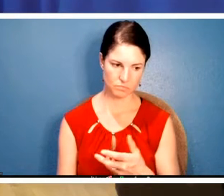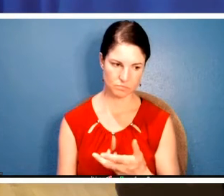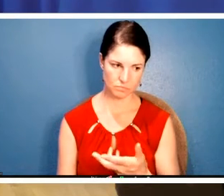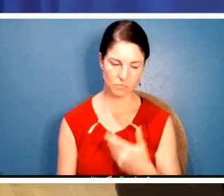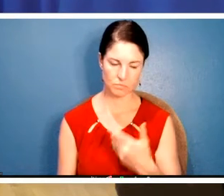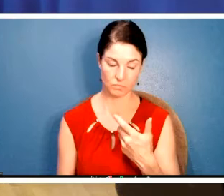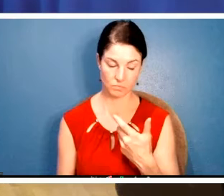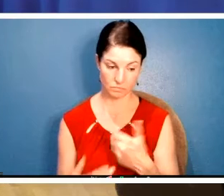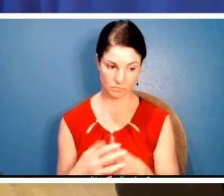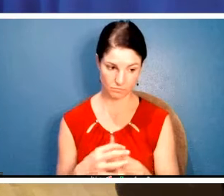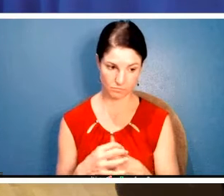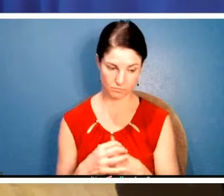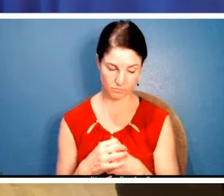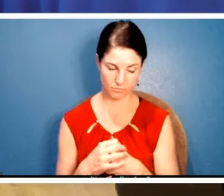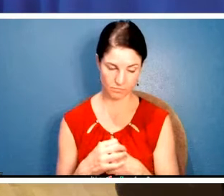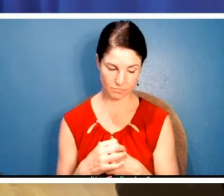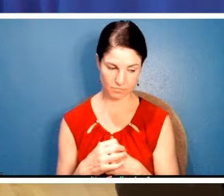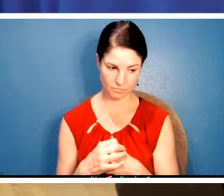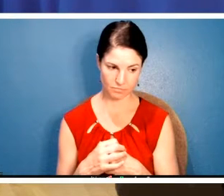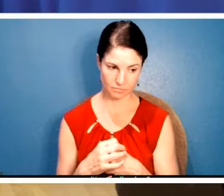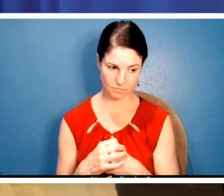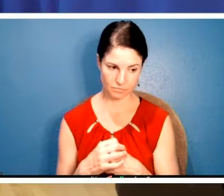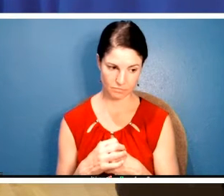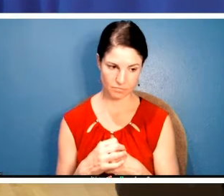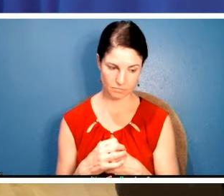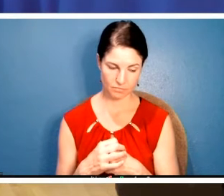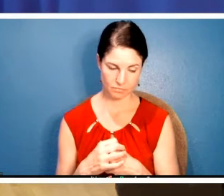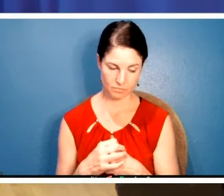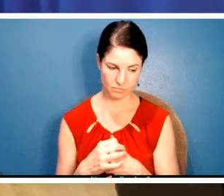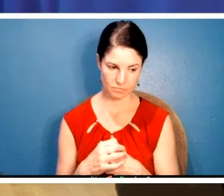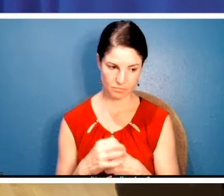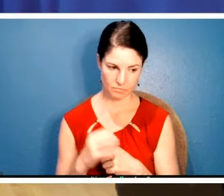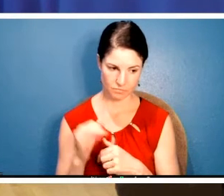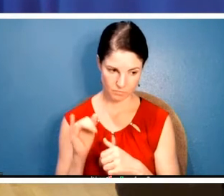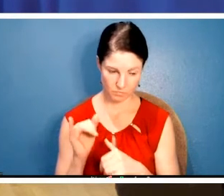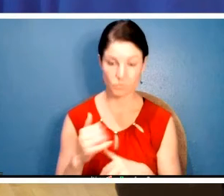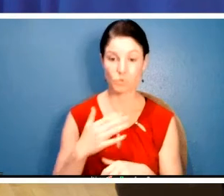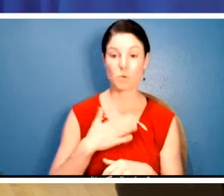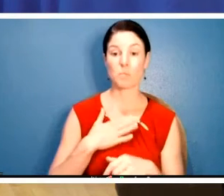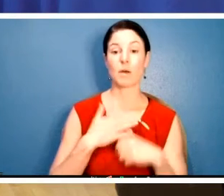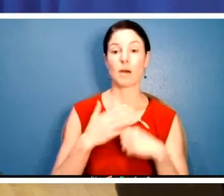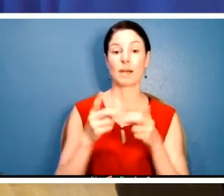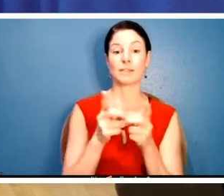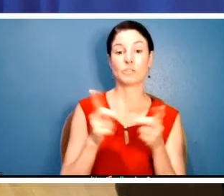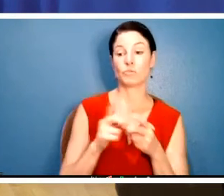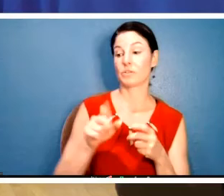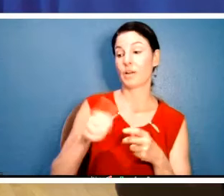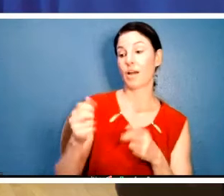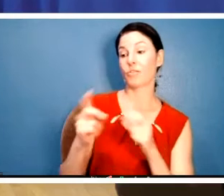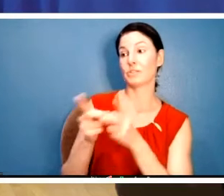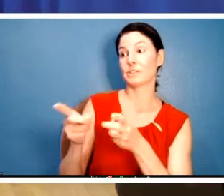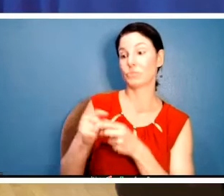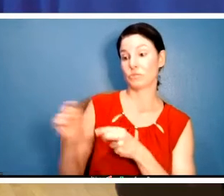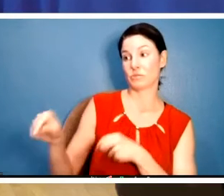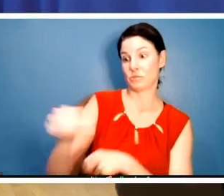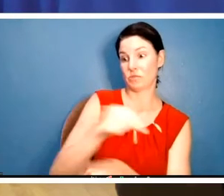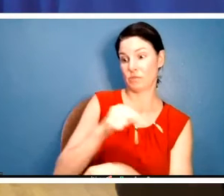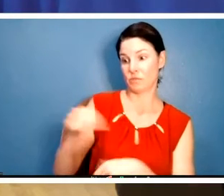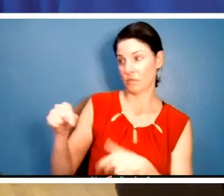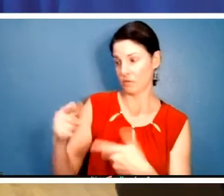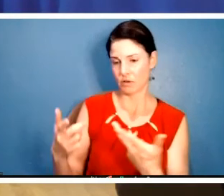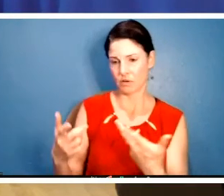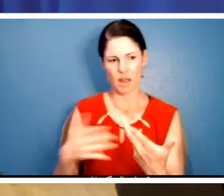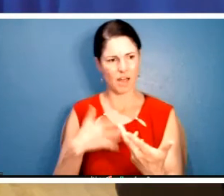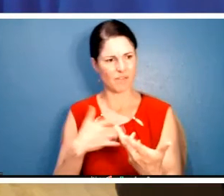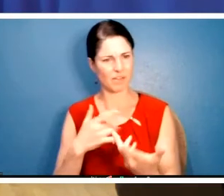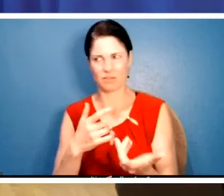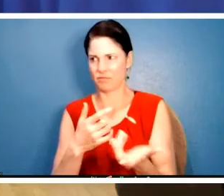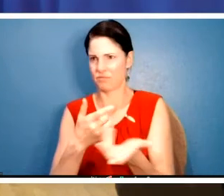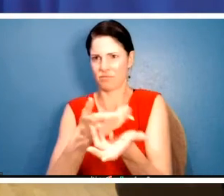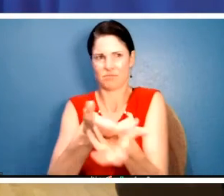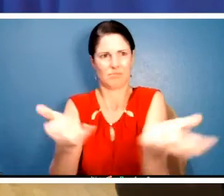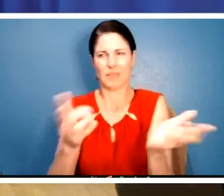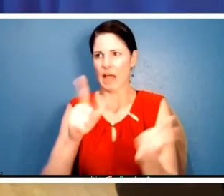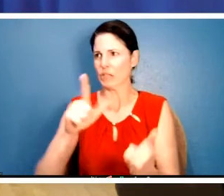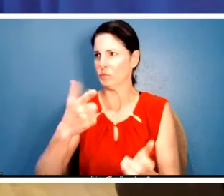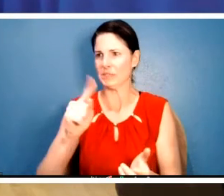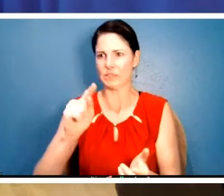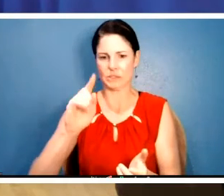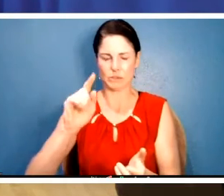kind of under understand and self identify that way right so to me the simple answer is tell us where you, you know where you think those communities are.